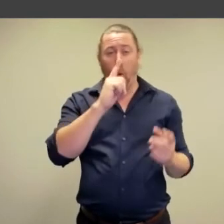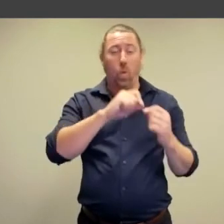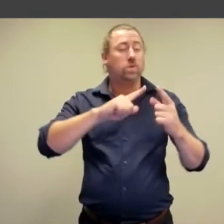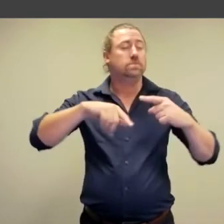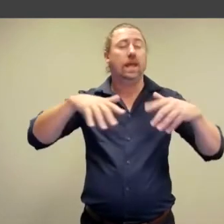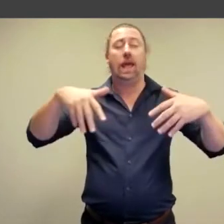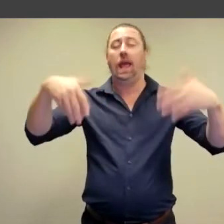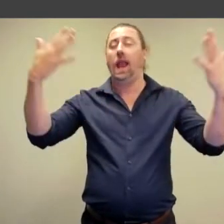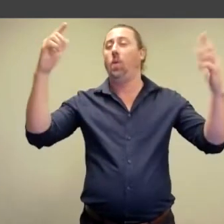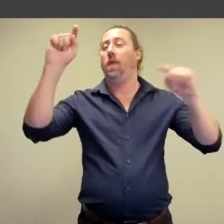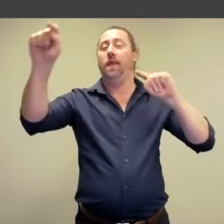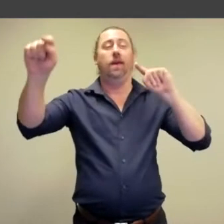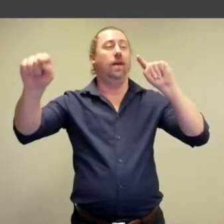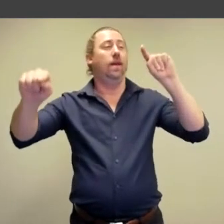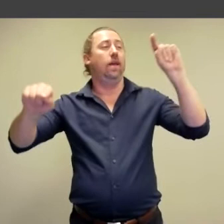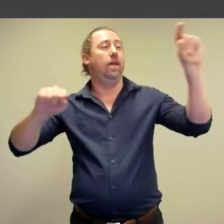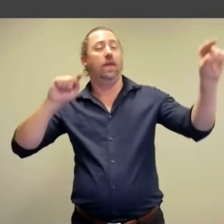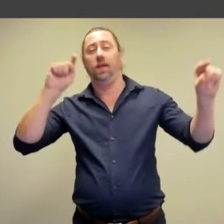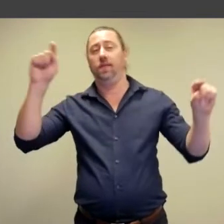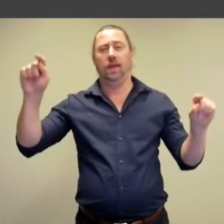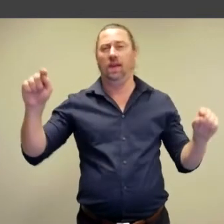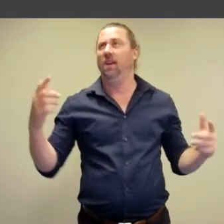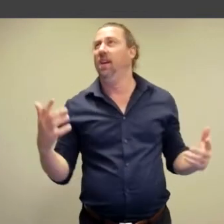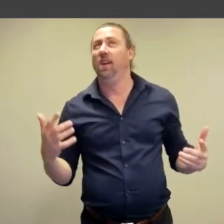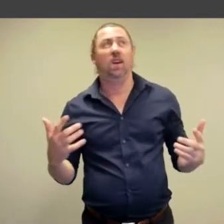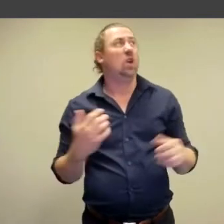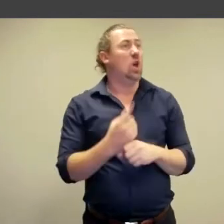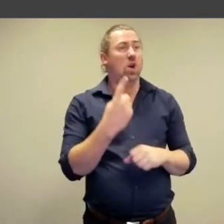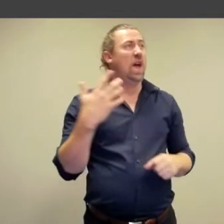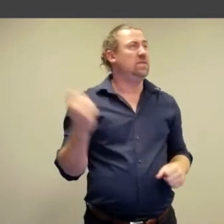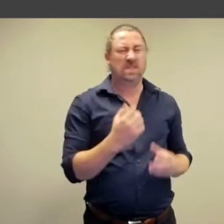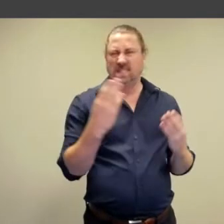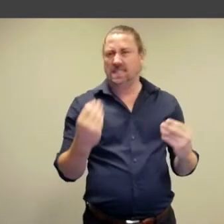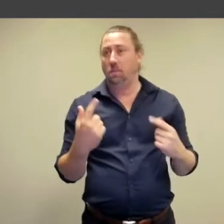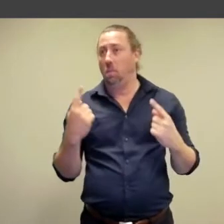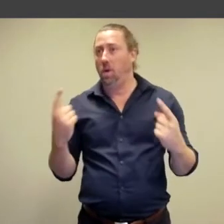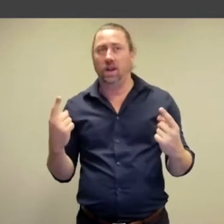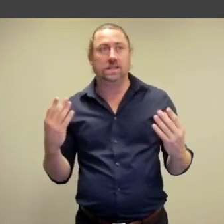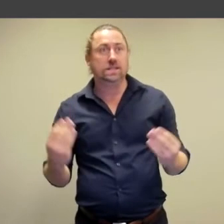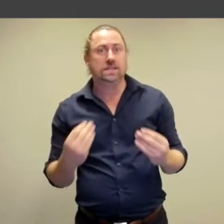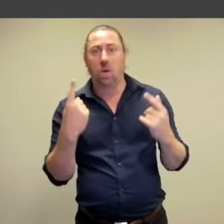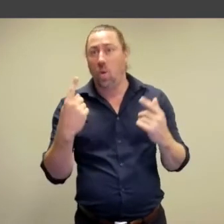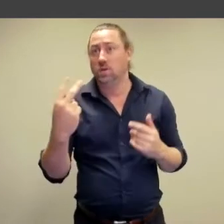Oh god, there's gotta be somebody,